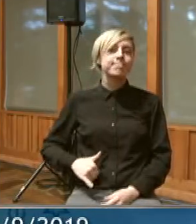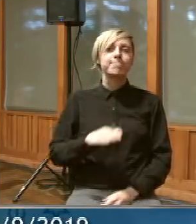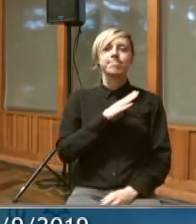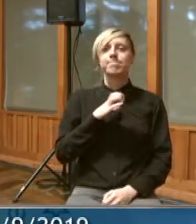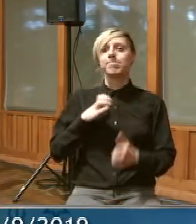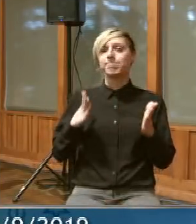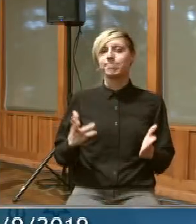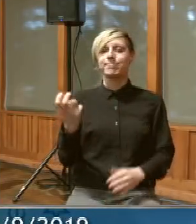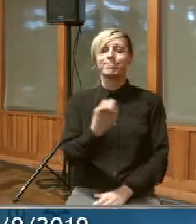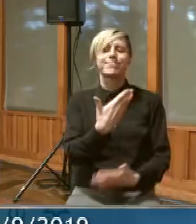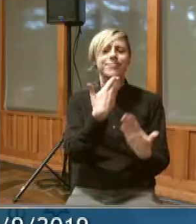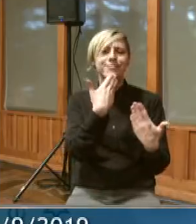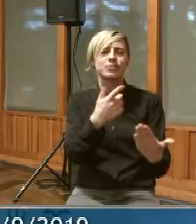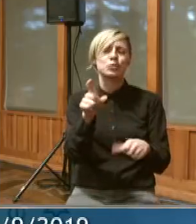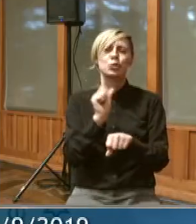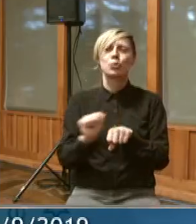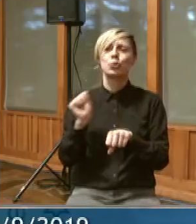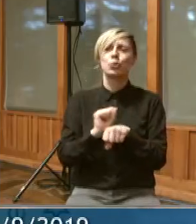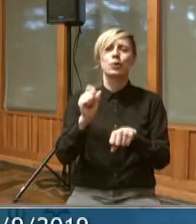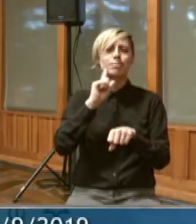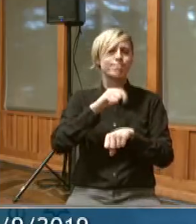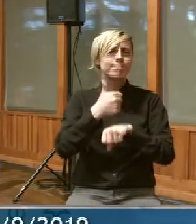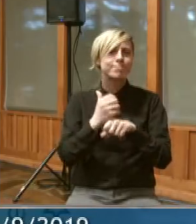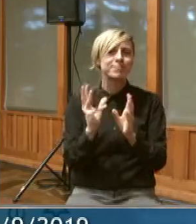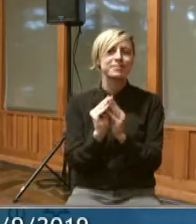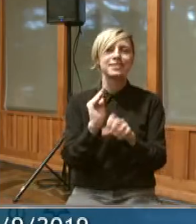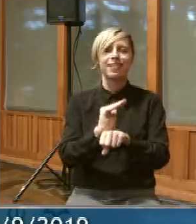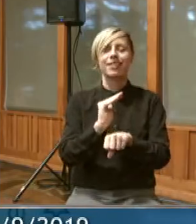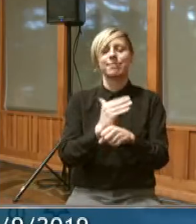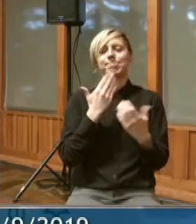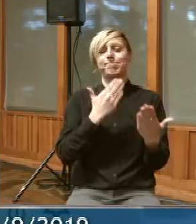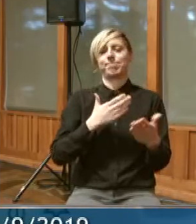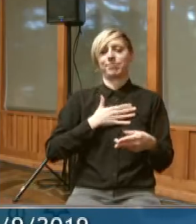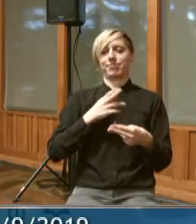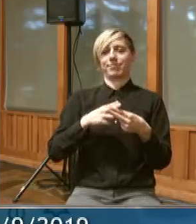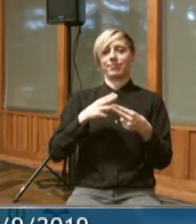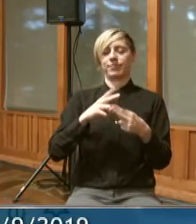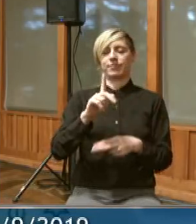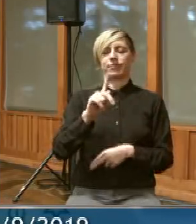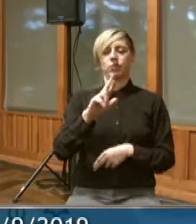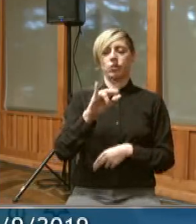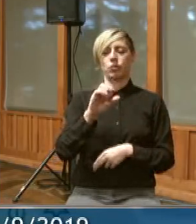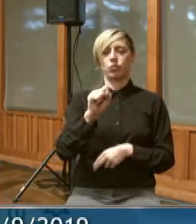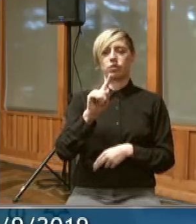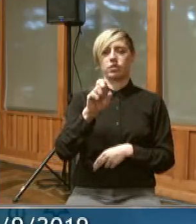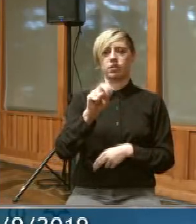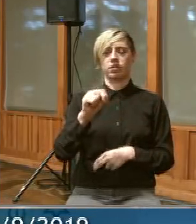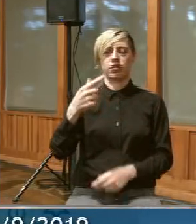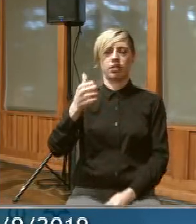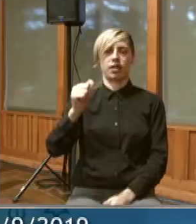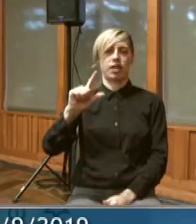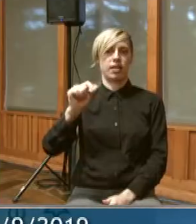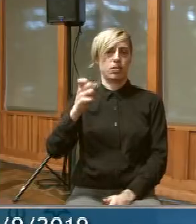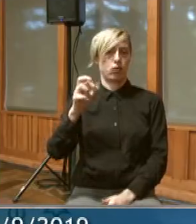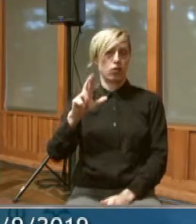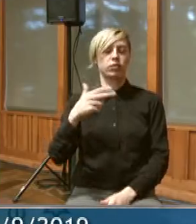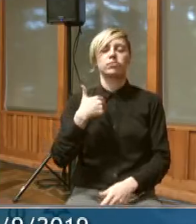THANK YOU FOR YOUR TIME. >>Wheeler: THANK YOU. MAYOR, COMMISSIONERS, THANK YOU. I APPRECIATE THE HARD WORK YOU'VE DONE TO PUT THIS